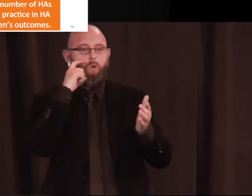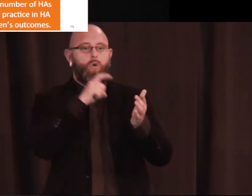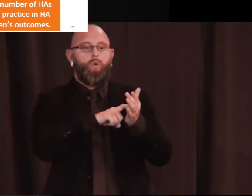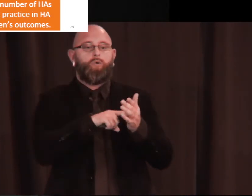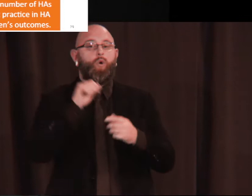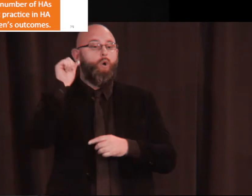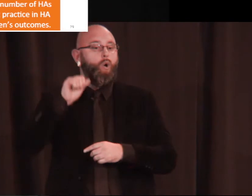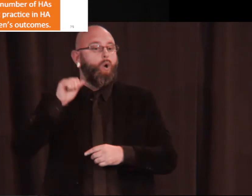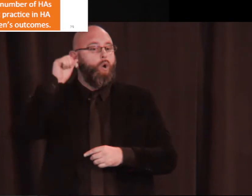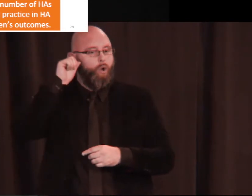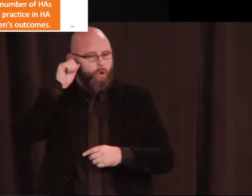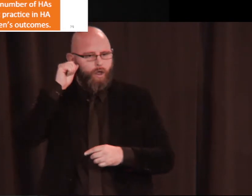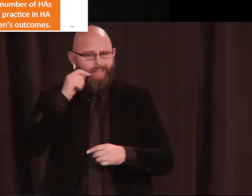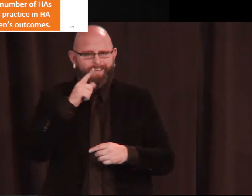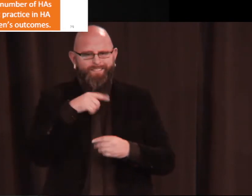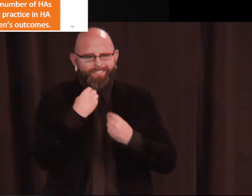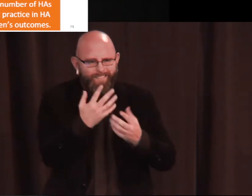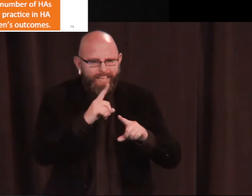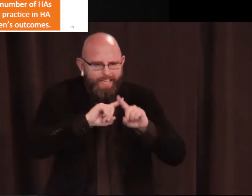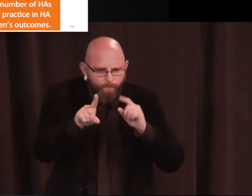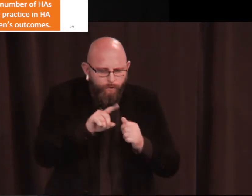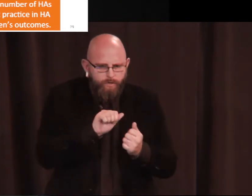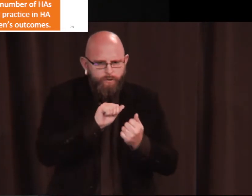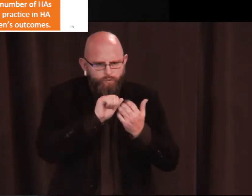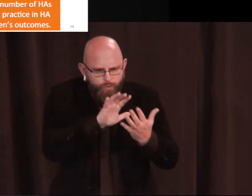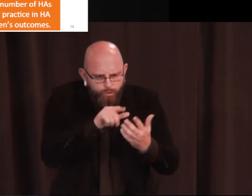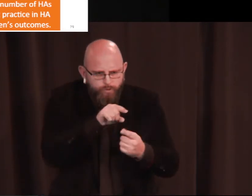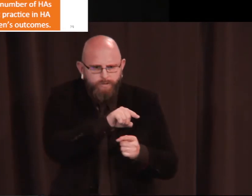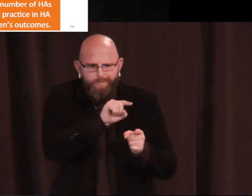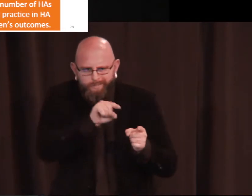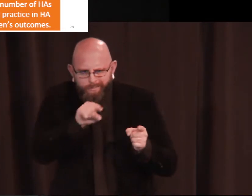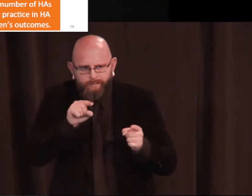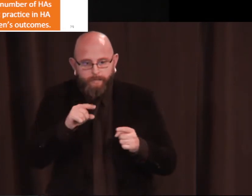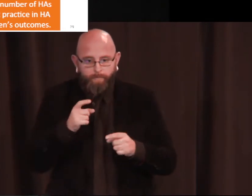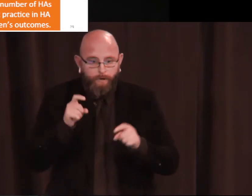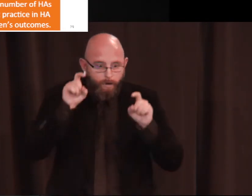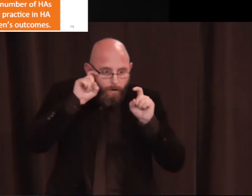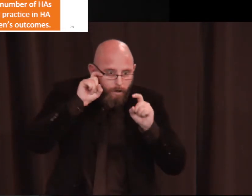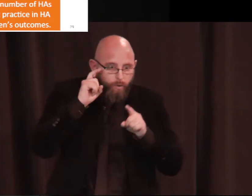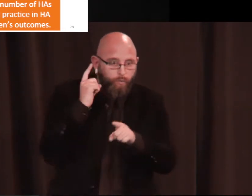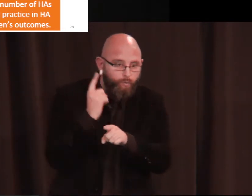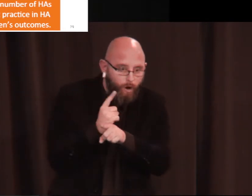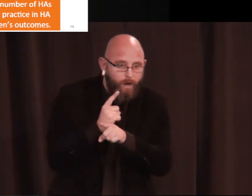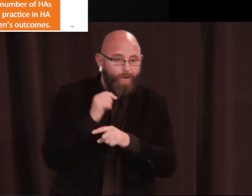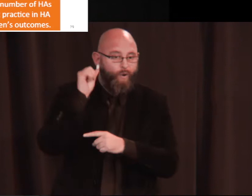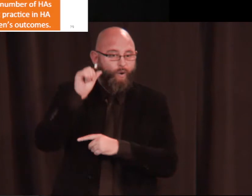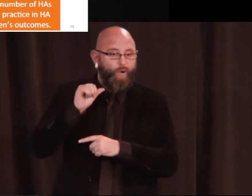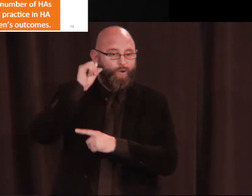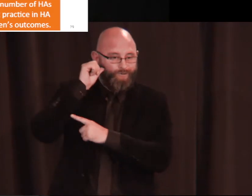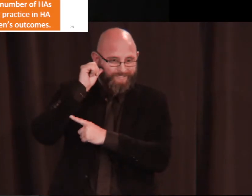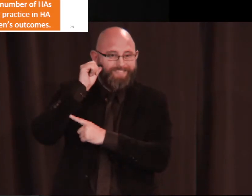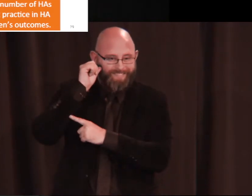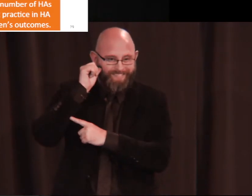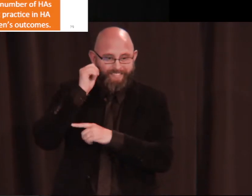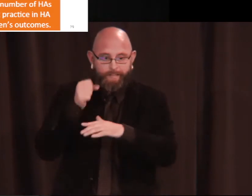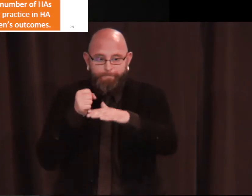to be able to predict where the hearing aid should be fit. The audiologists that are putting their kids in a test booth and testing them with the